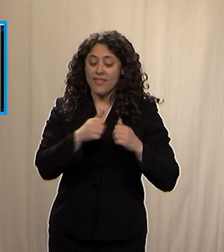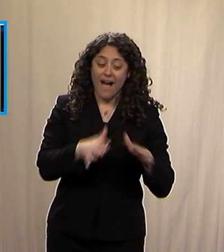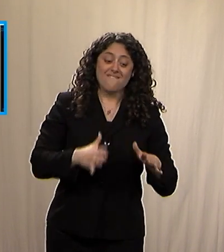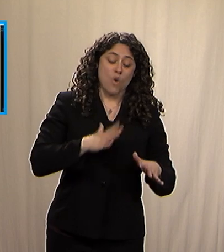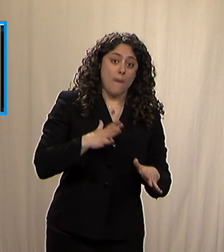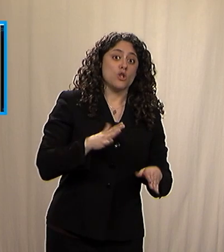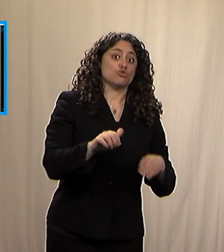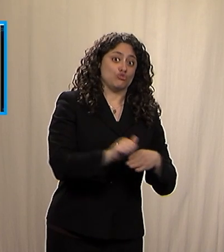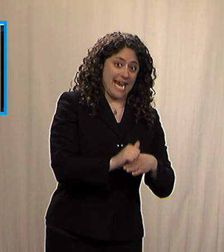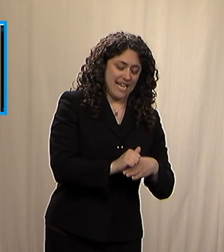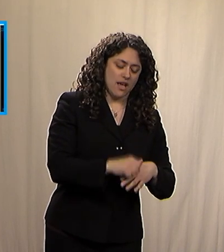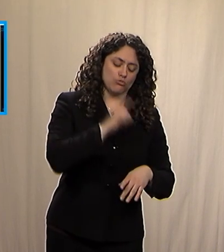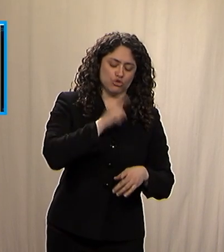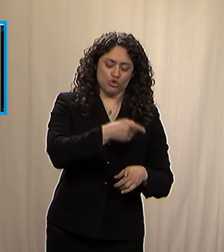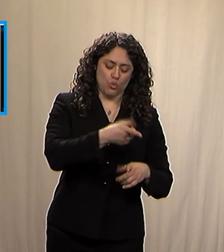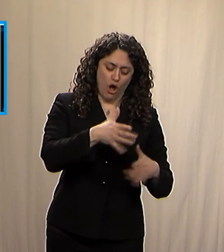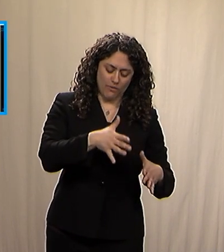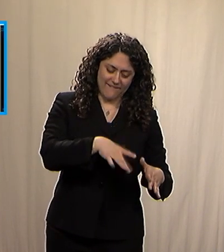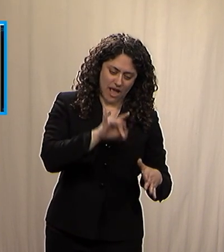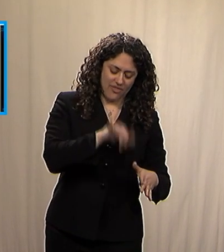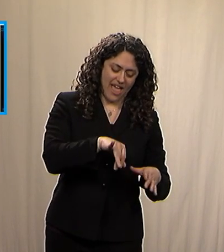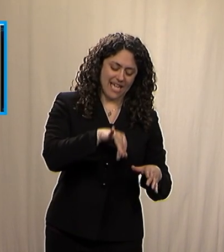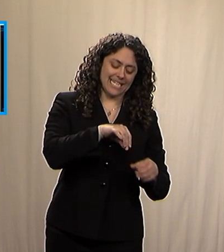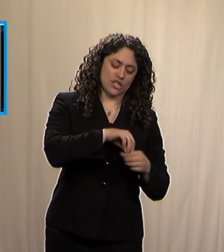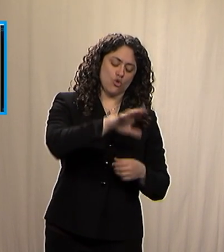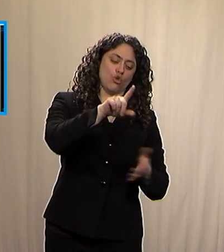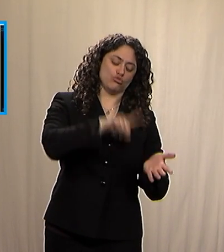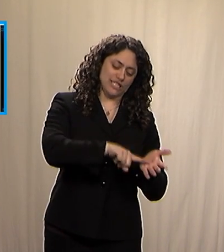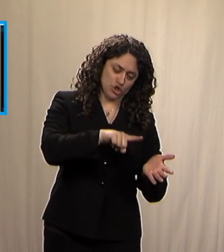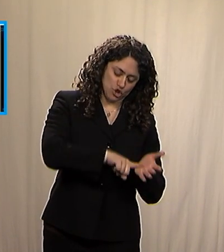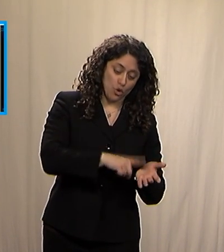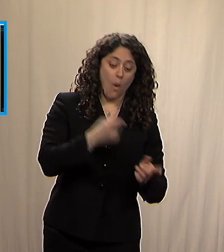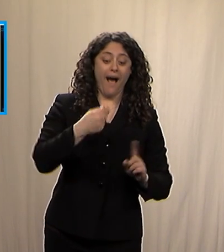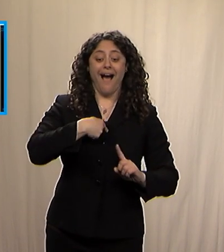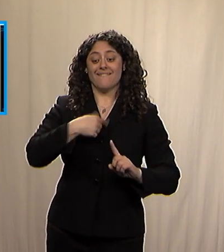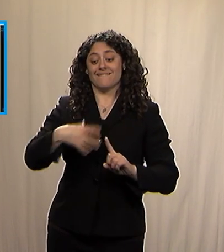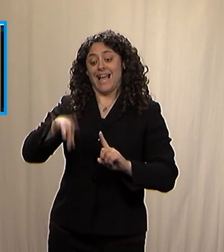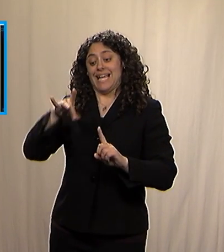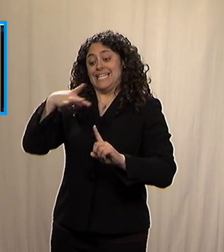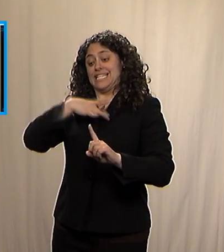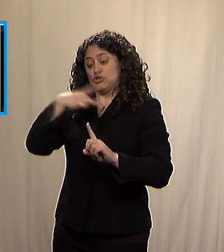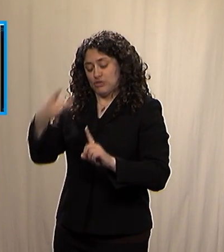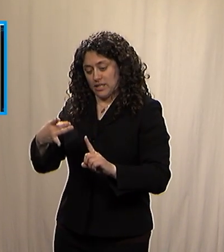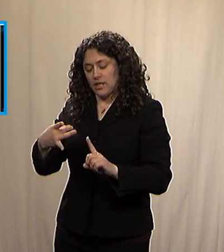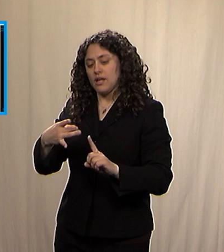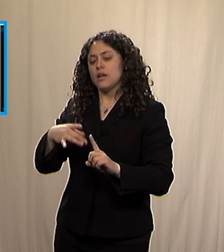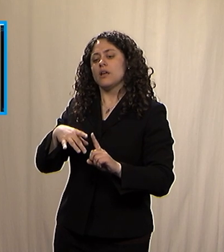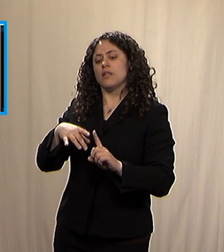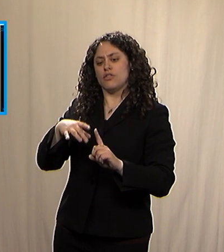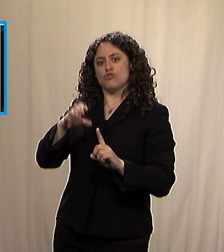in your research. What I find interesting are the theories and graphics, showing true interpreting for students